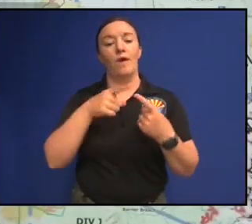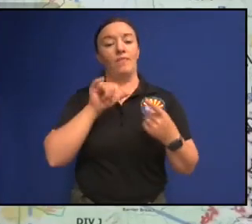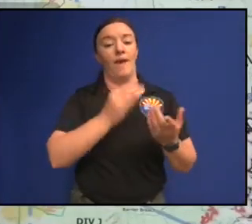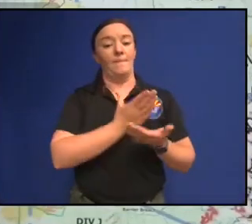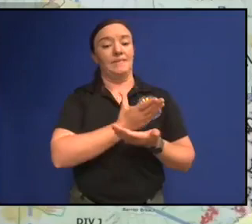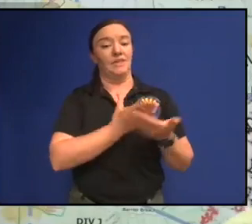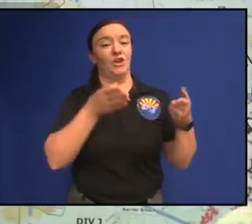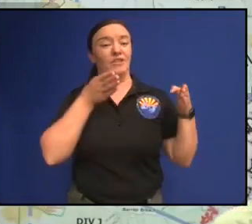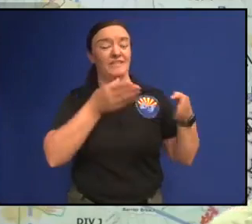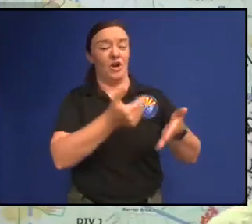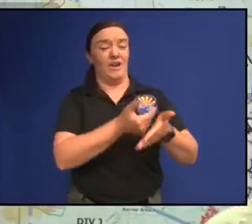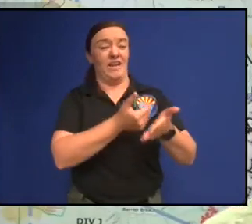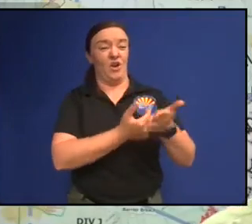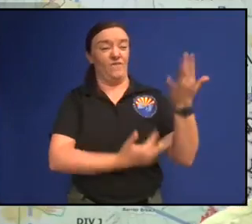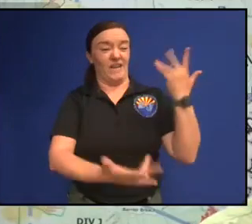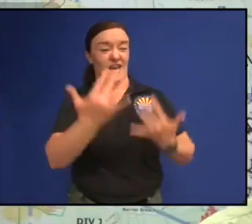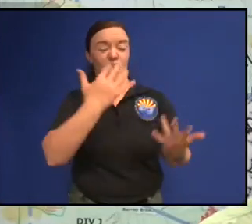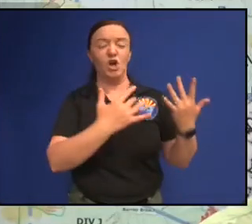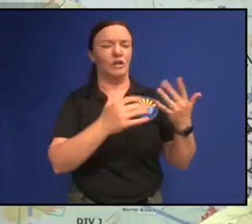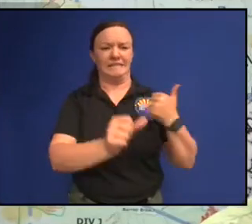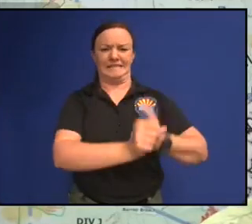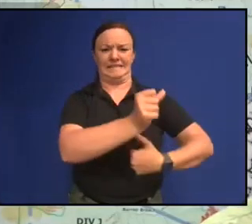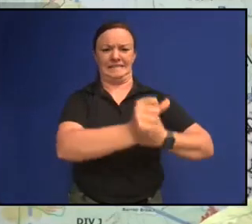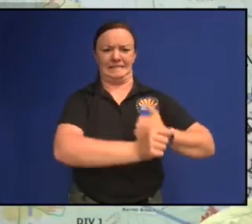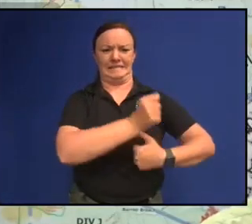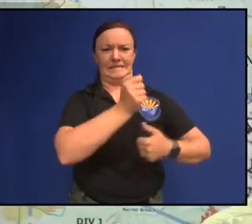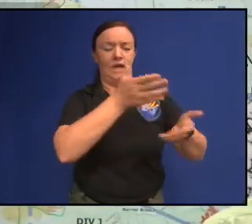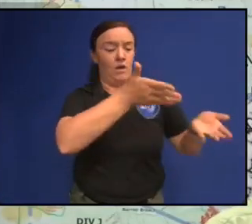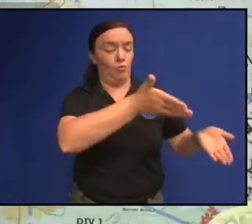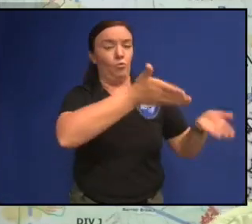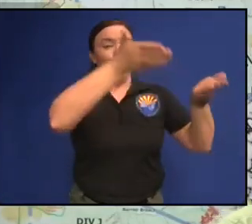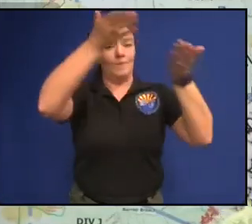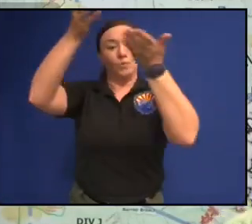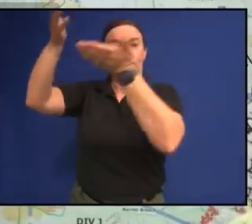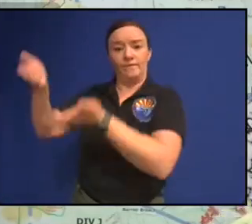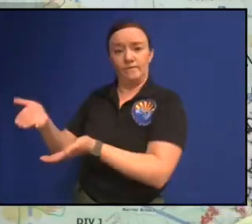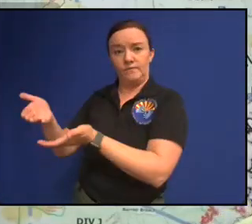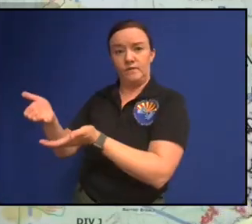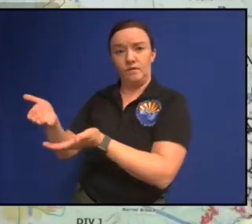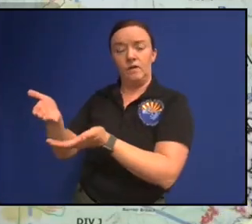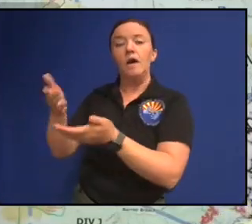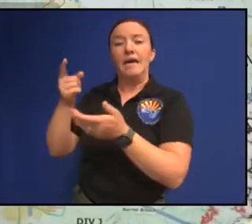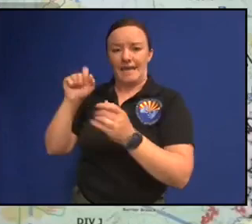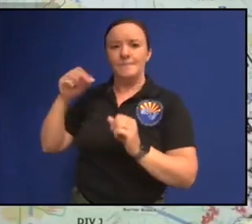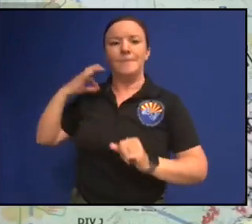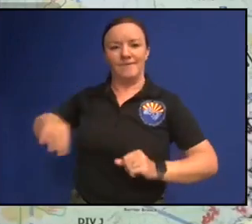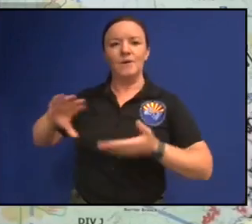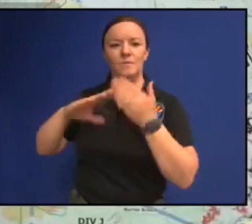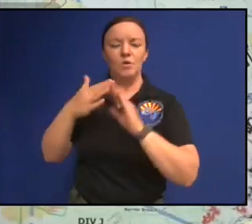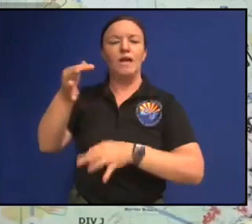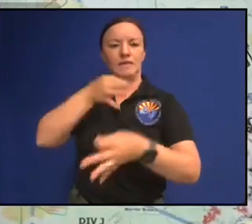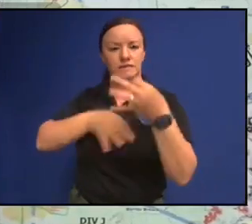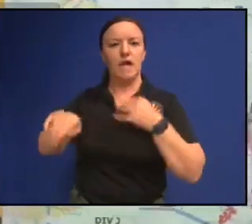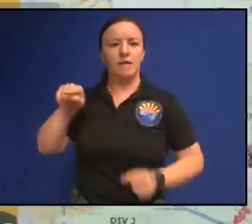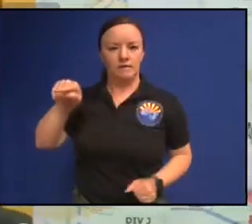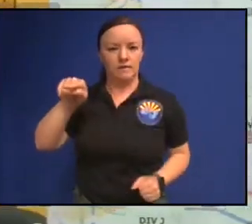WHEN IT IS OUTSIDE THE LINE, IT CAN BE BENEFICIAL FUEL FOR THE COMMUNITY. SO THE FOREST IS WORKING ON A PLAN TO PROVIDE THESE